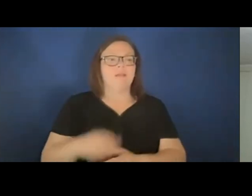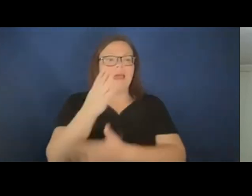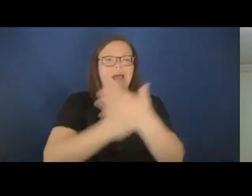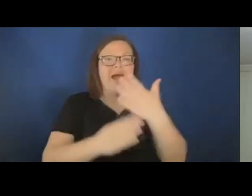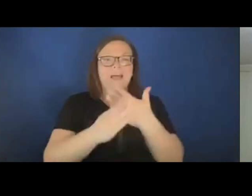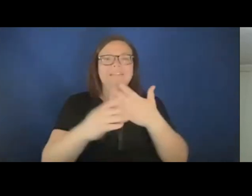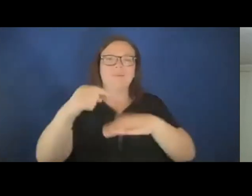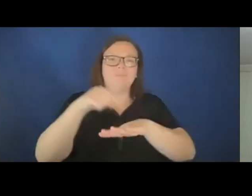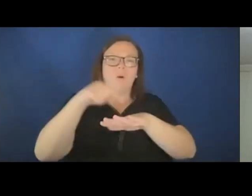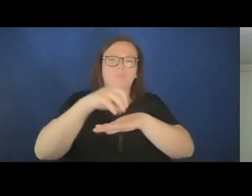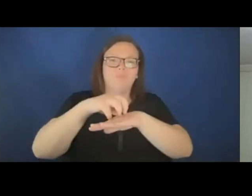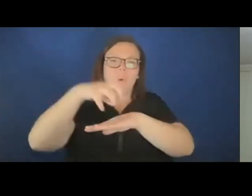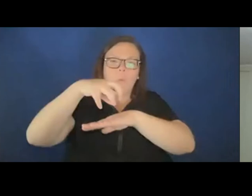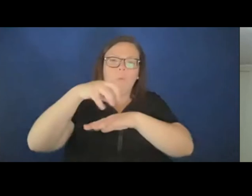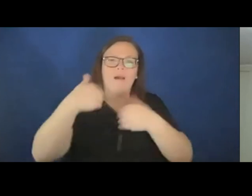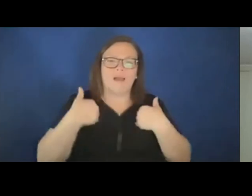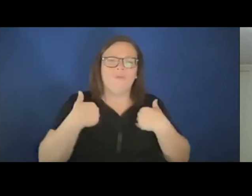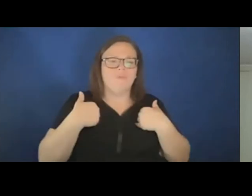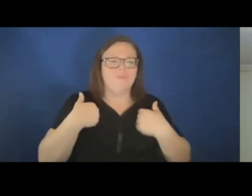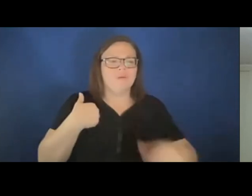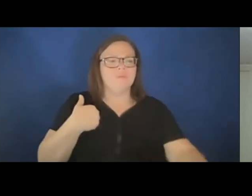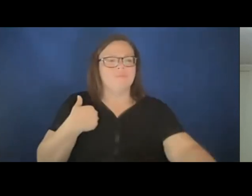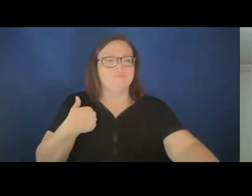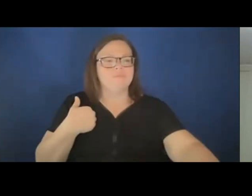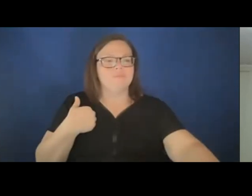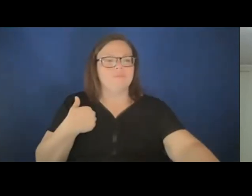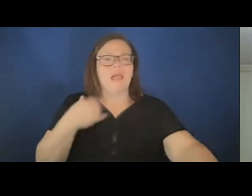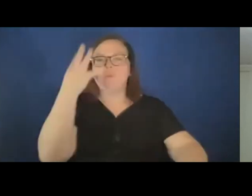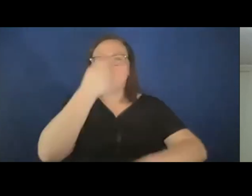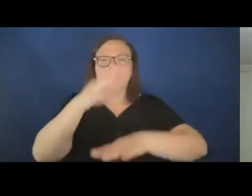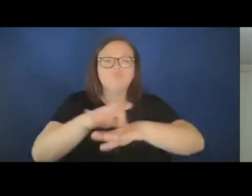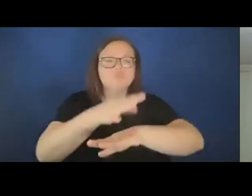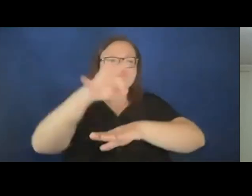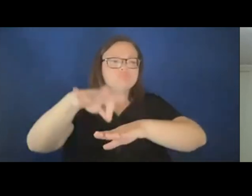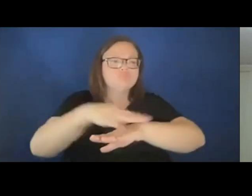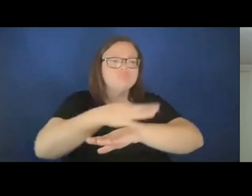There are beautiful sutures beneath expensive fabrics